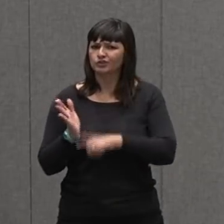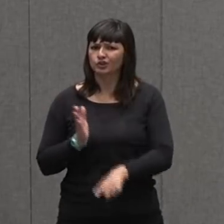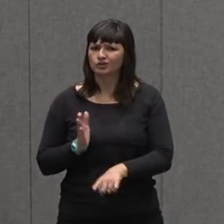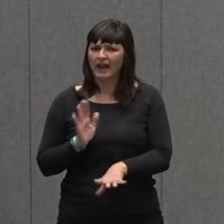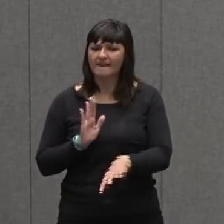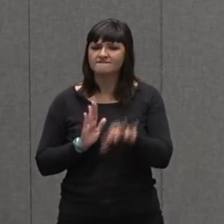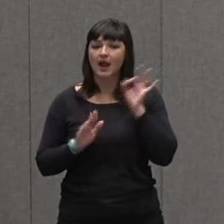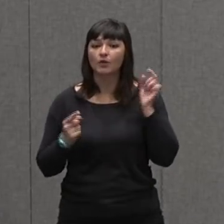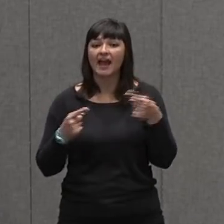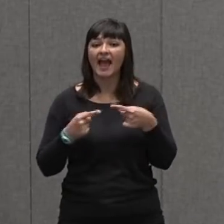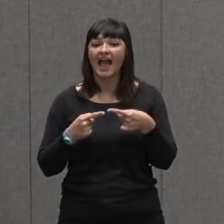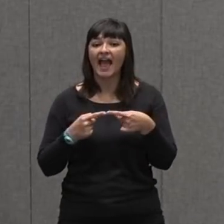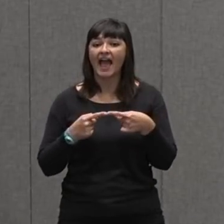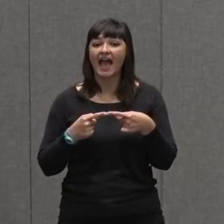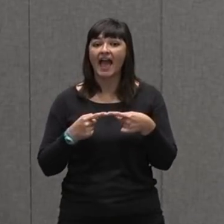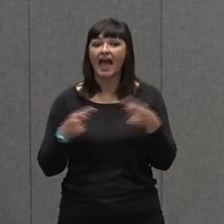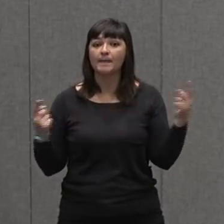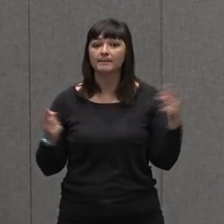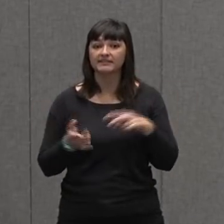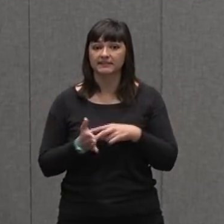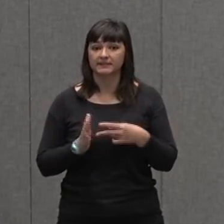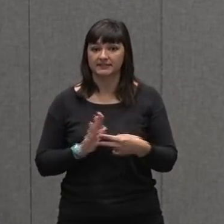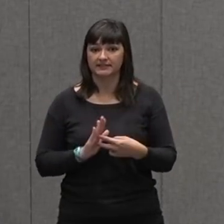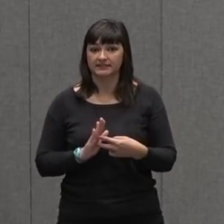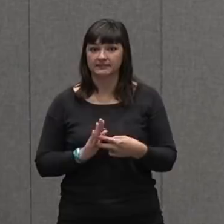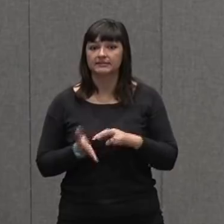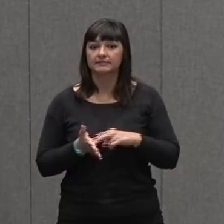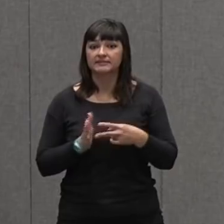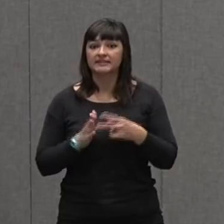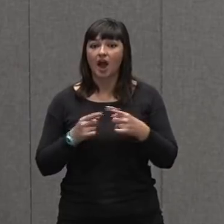So I'm going to add antonyms right below. And antonym means the opposite.